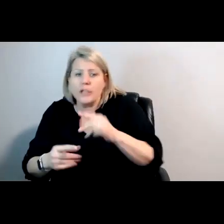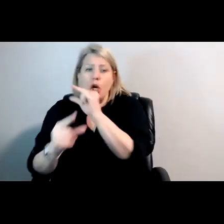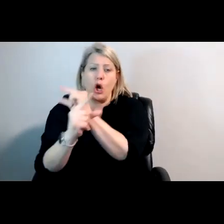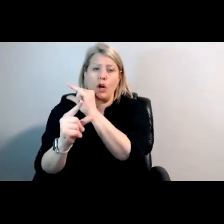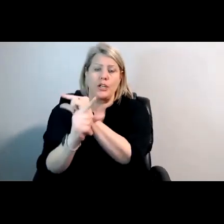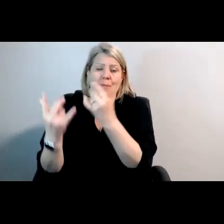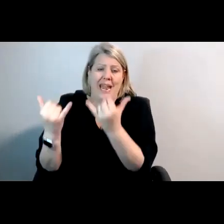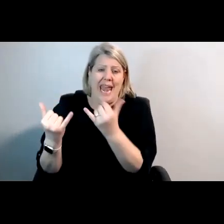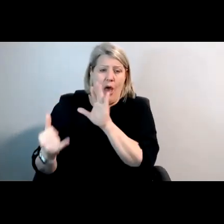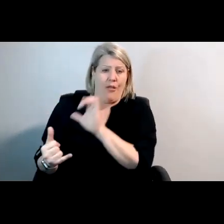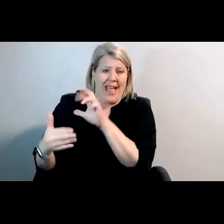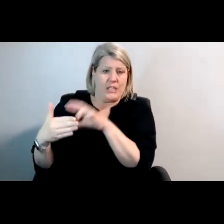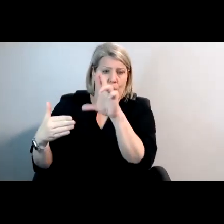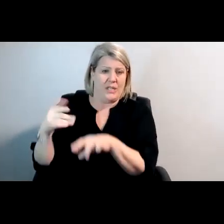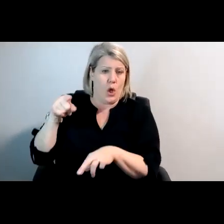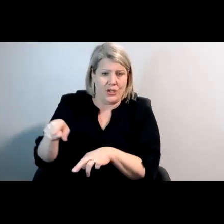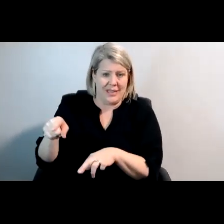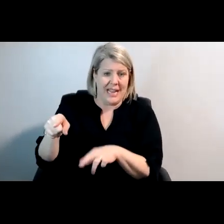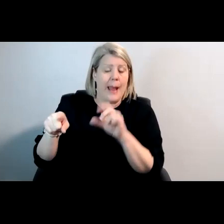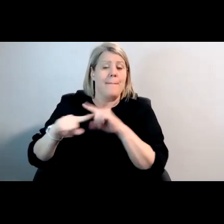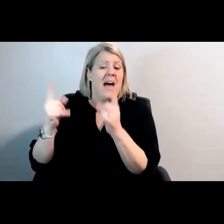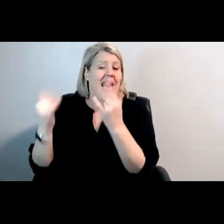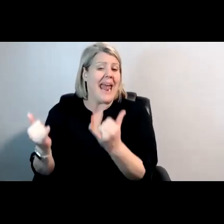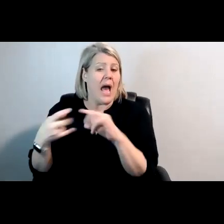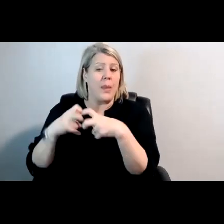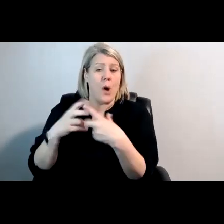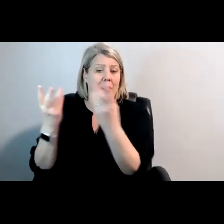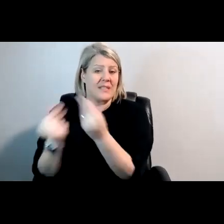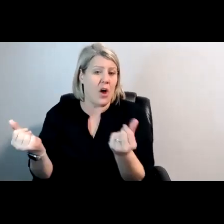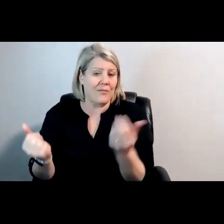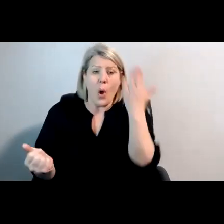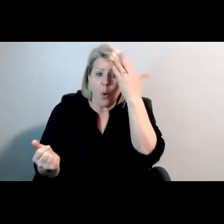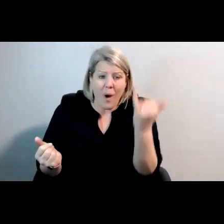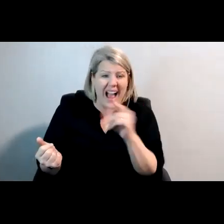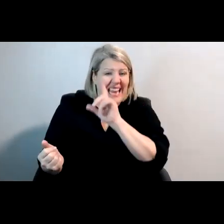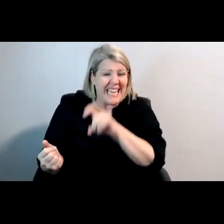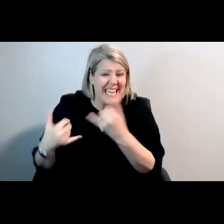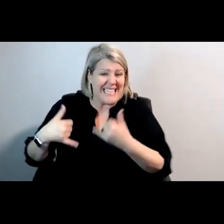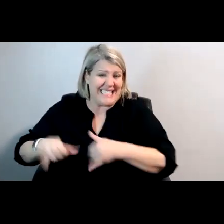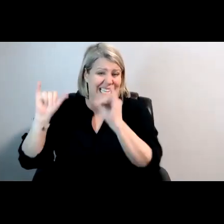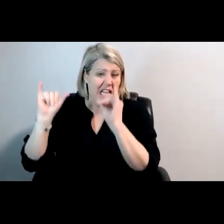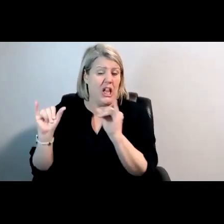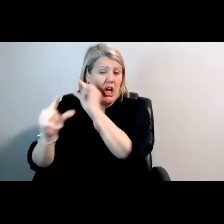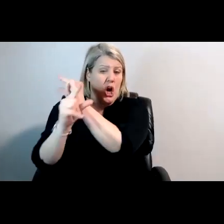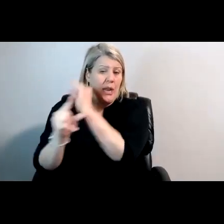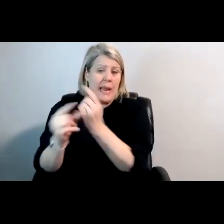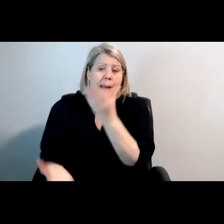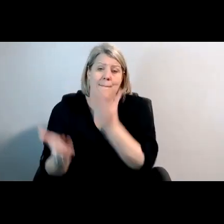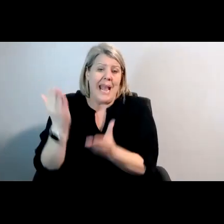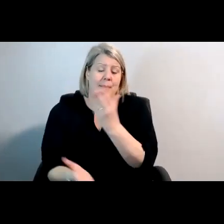well then why is the guardianship necessary anymore? Maybe you should be seeking to have the rights restored for the person.